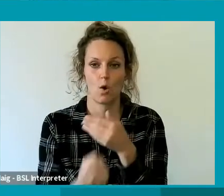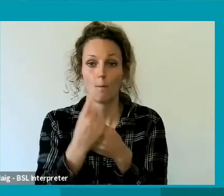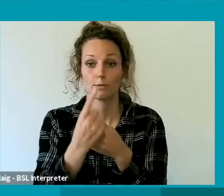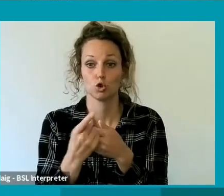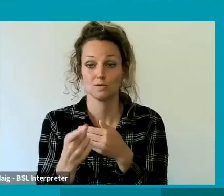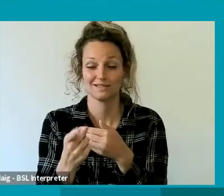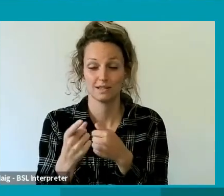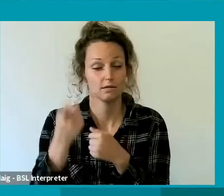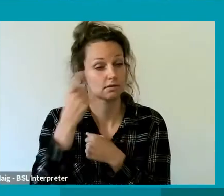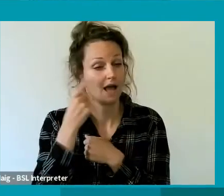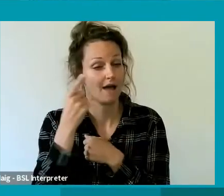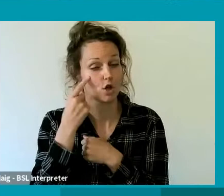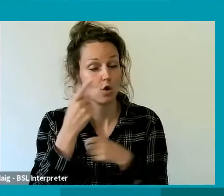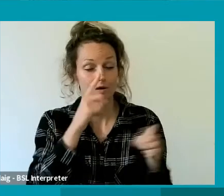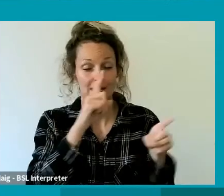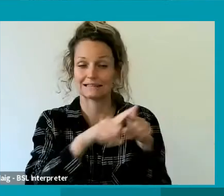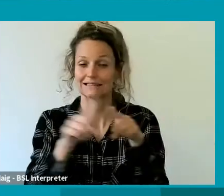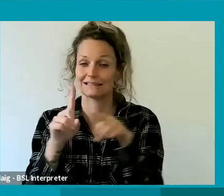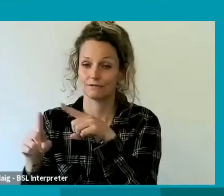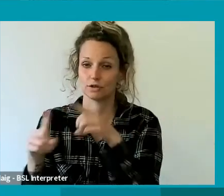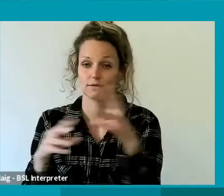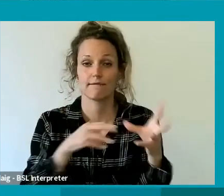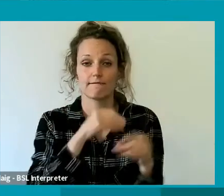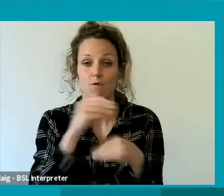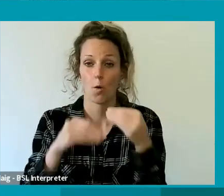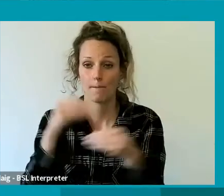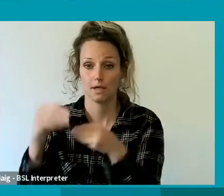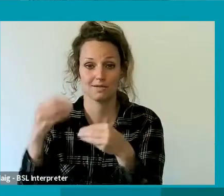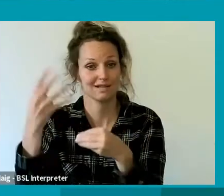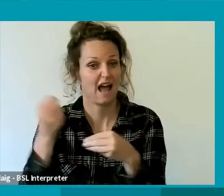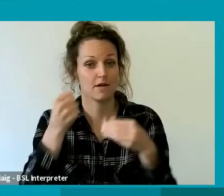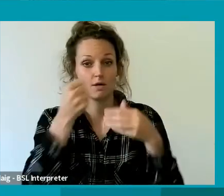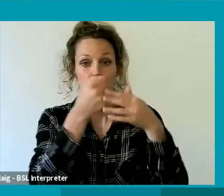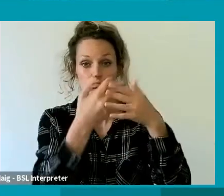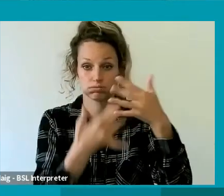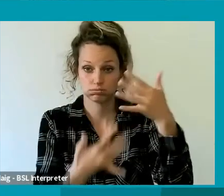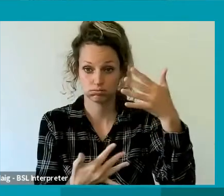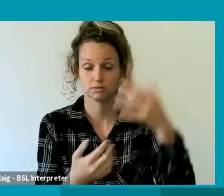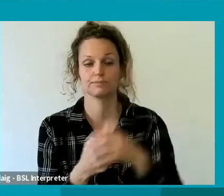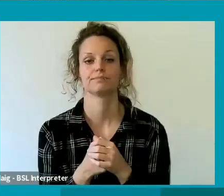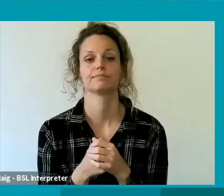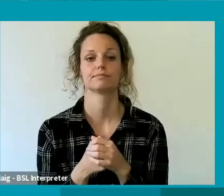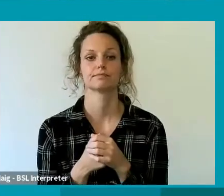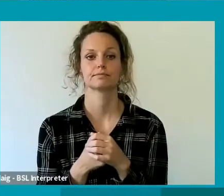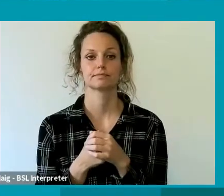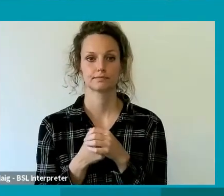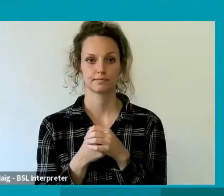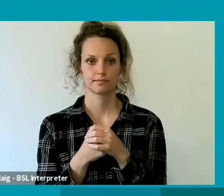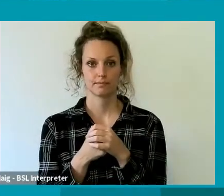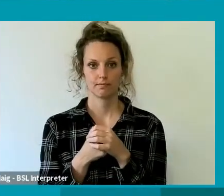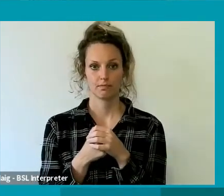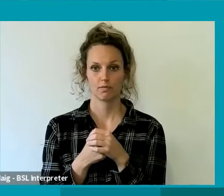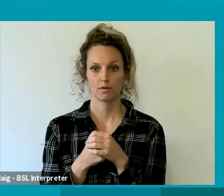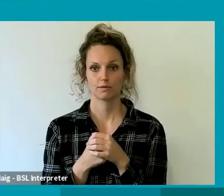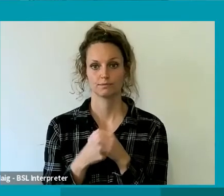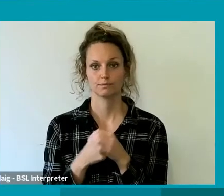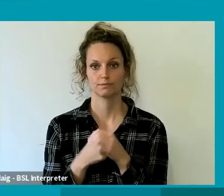variety of different headline formulas. There are absolutely tons, so you've got the question headliner.